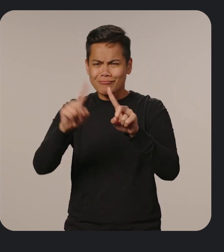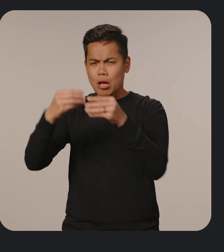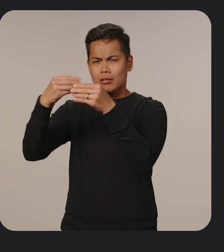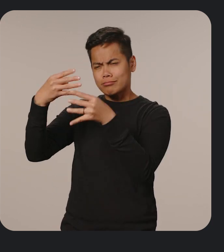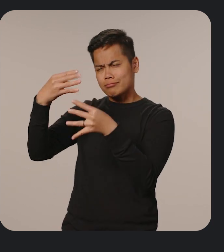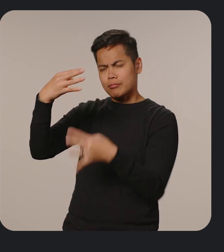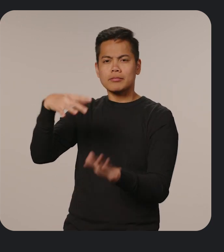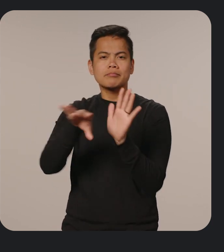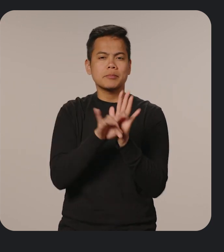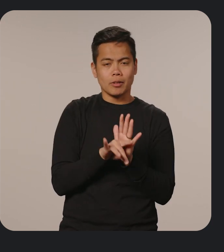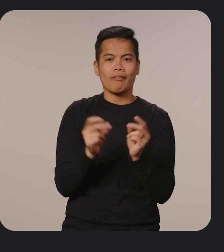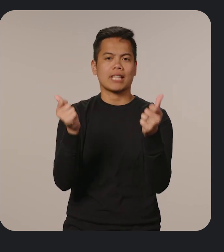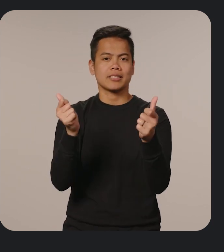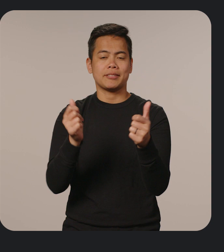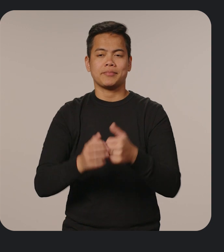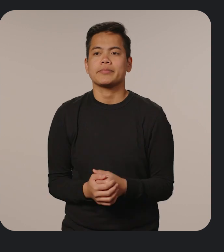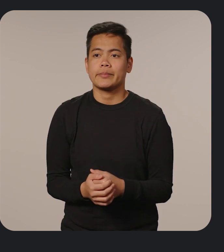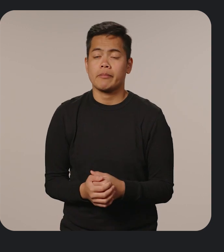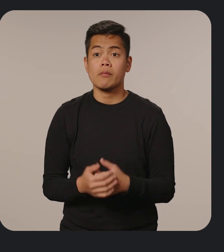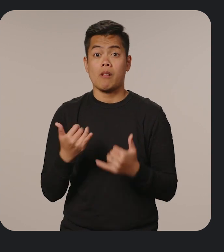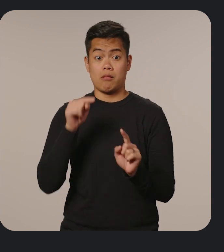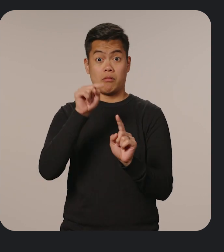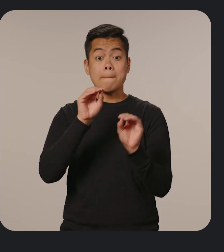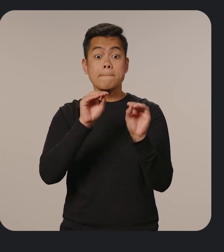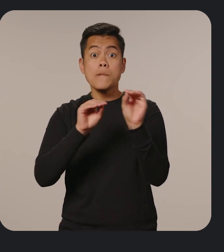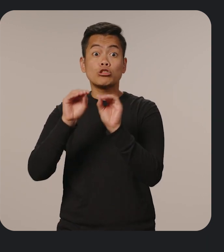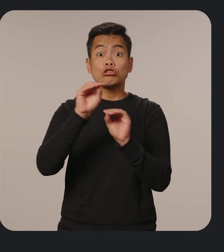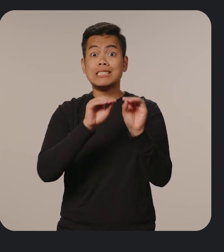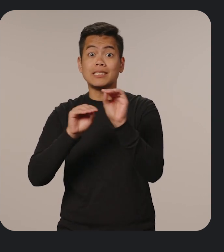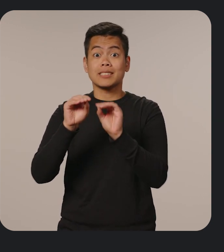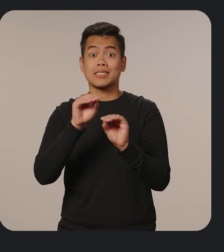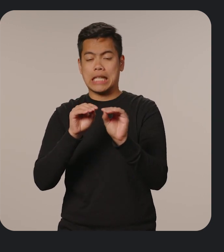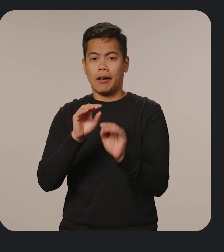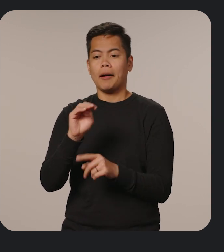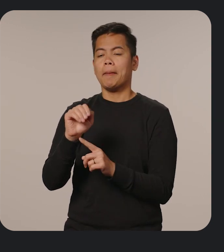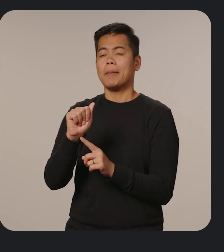or give them many options quickly. Speaking of motion, Material and Android